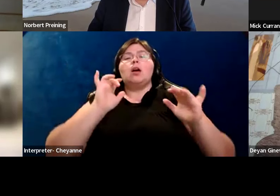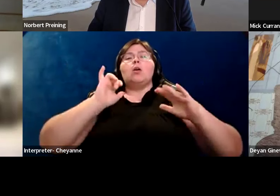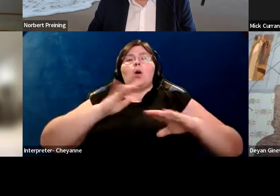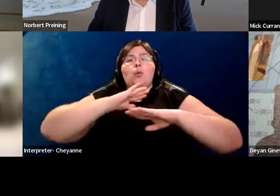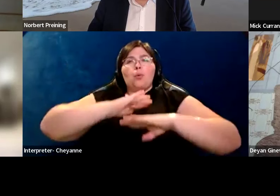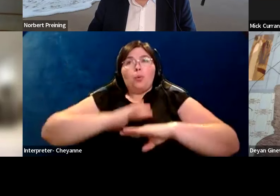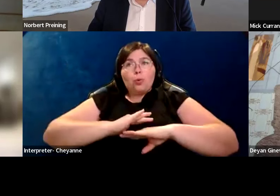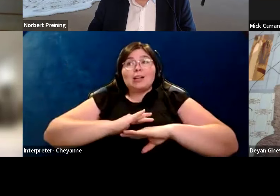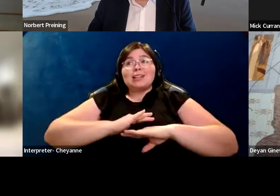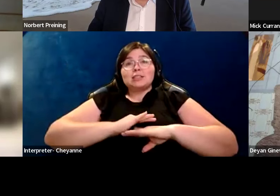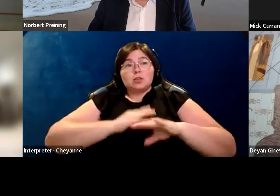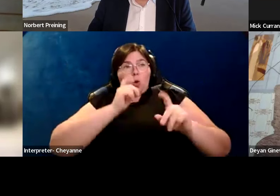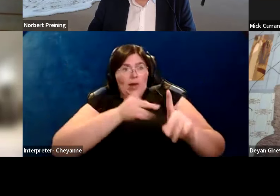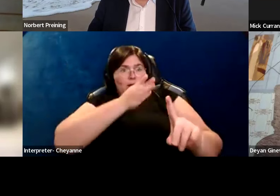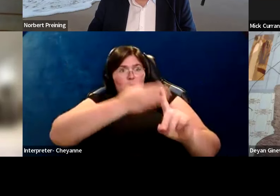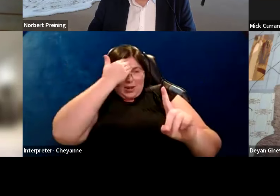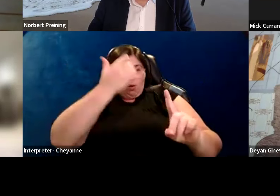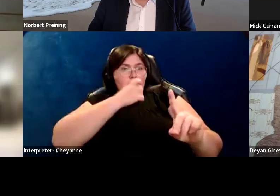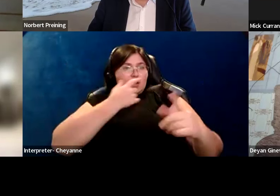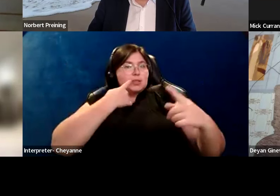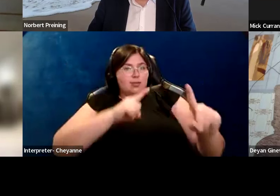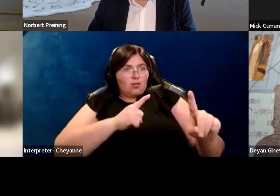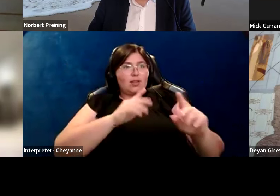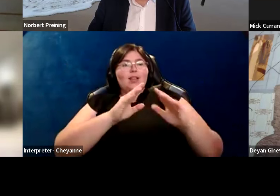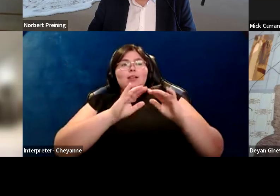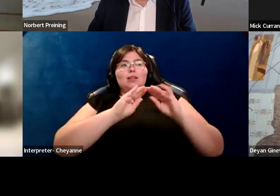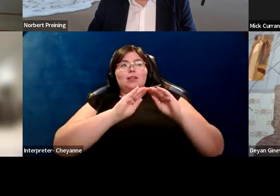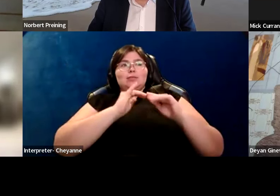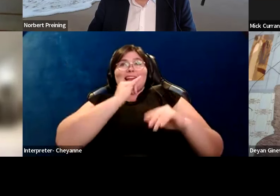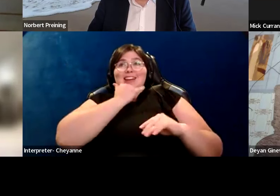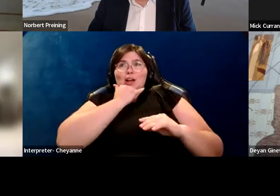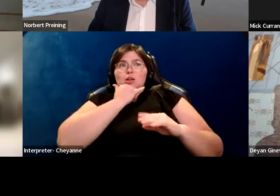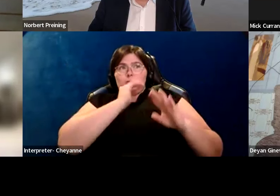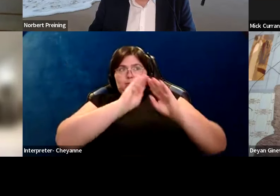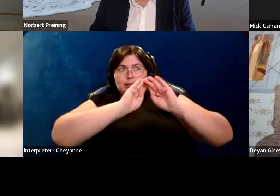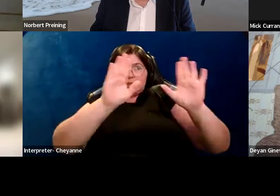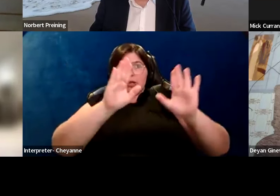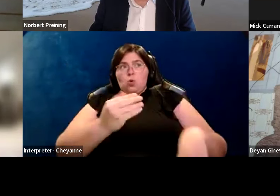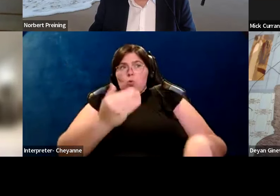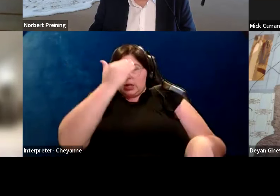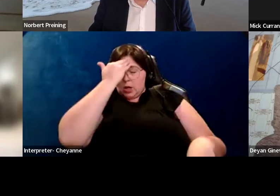So there is a clear error boundary, where we are aware that we are not yet there.